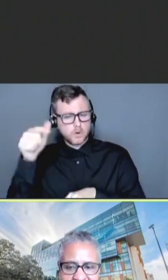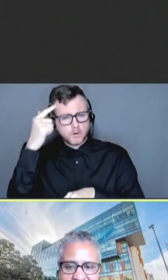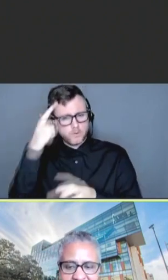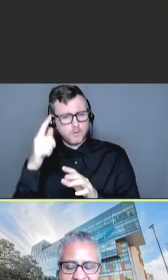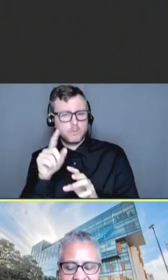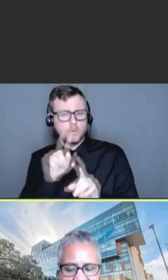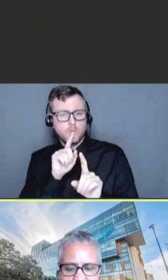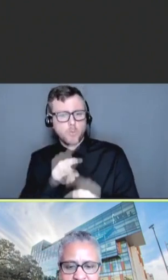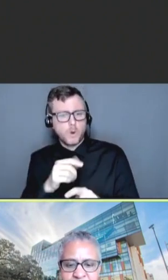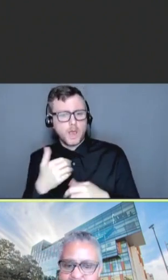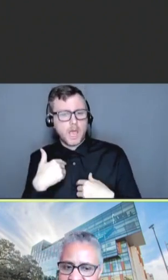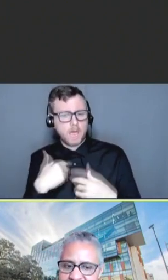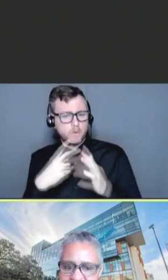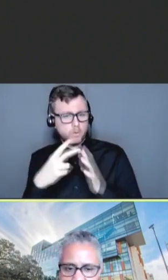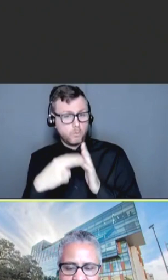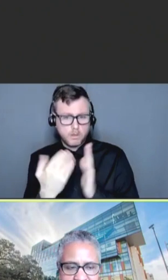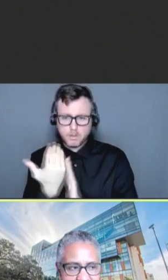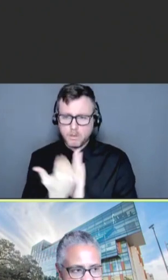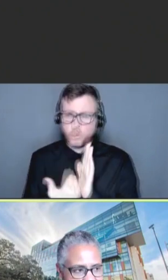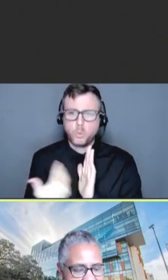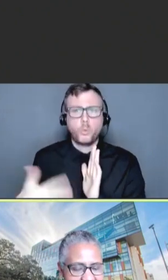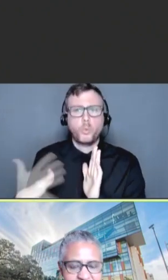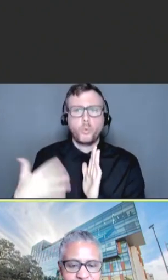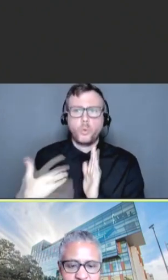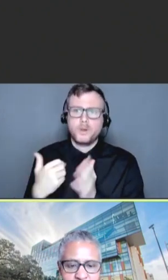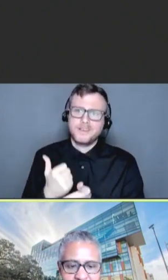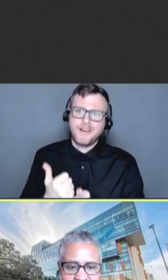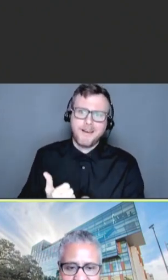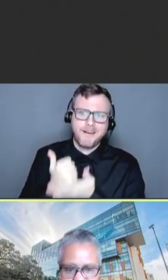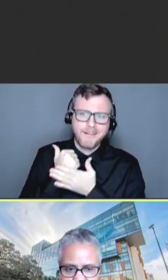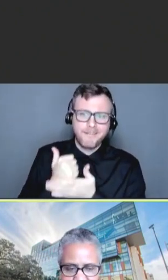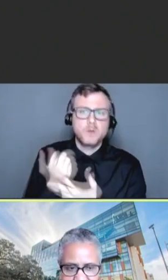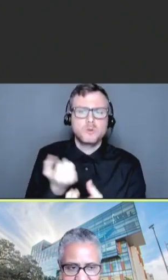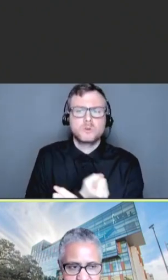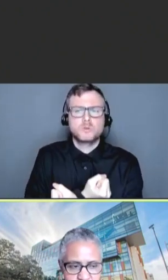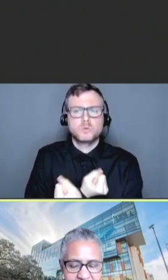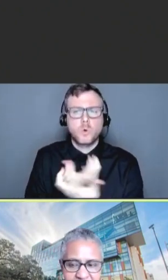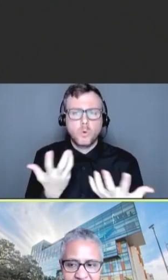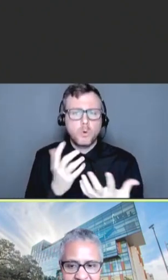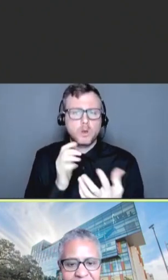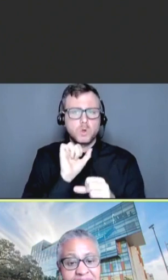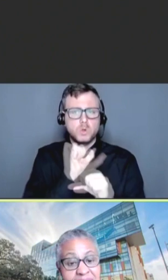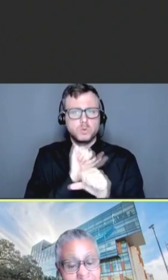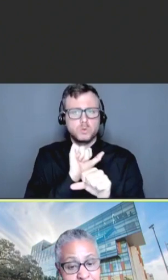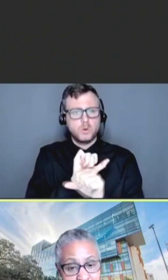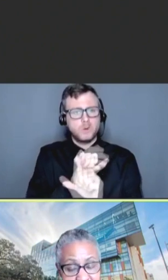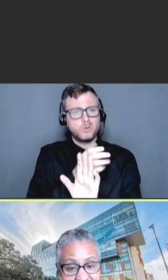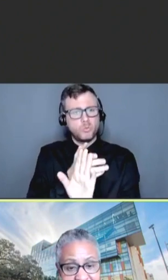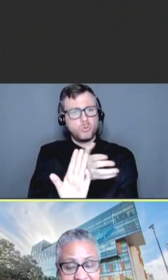list. It has been really helpful to have so much of the work of prior NVAC subcommittees,